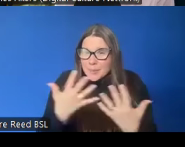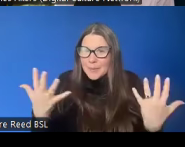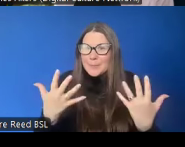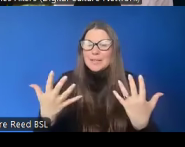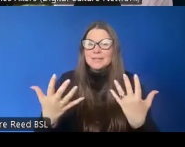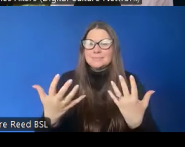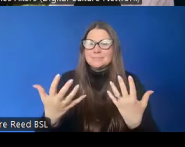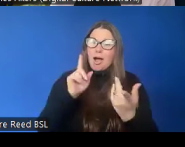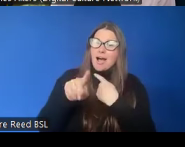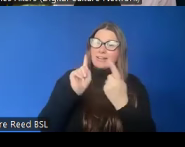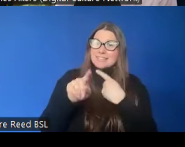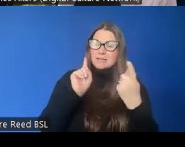In reality, it's not really like that.